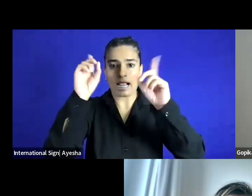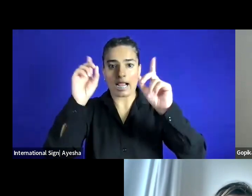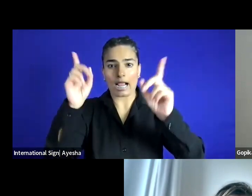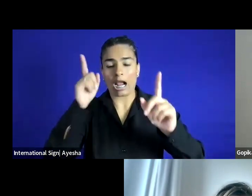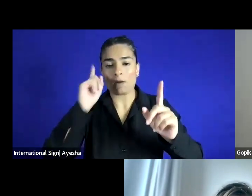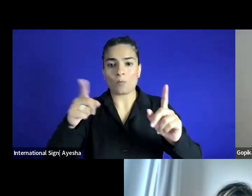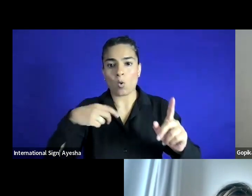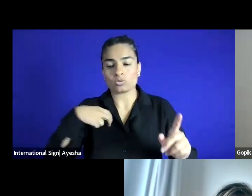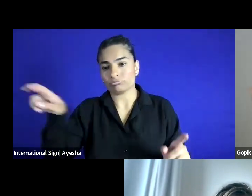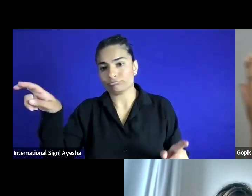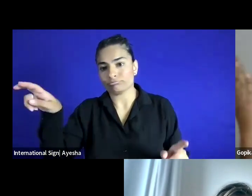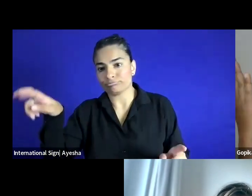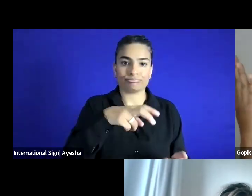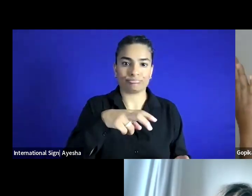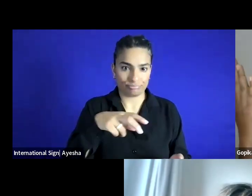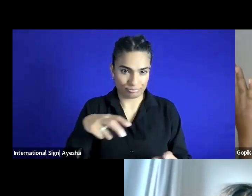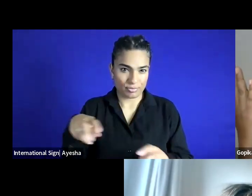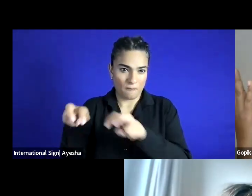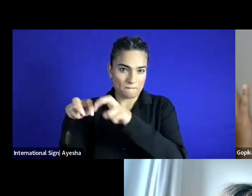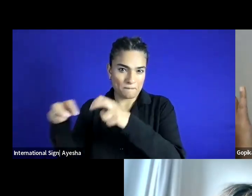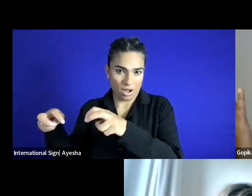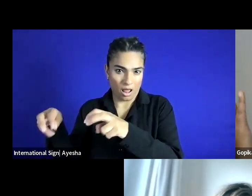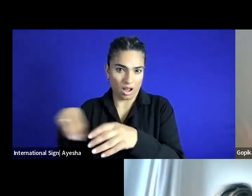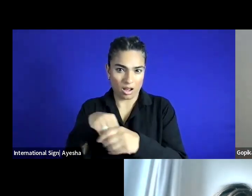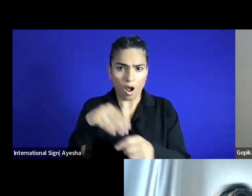But I do have I have some information about the DMs, which is great.